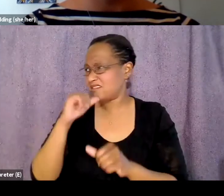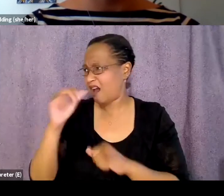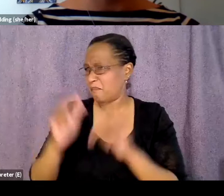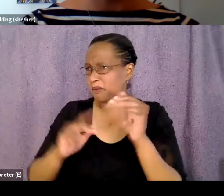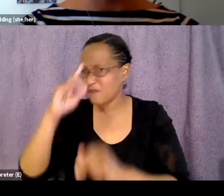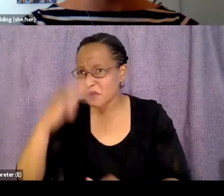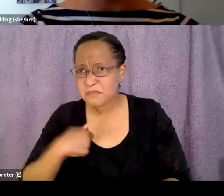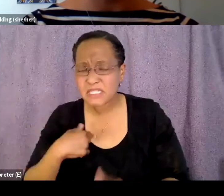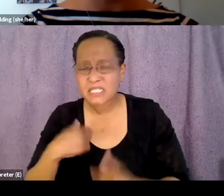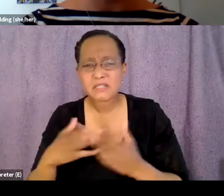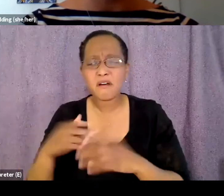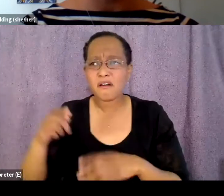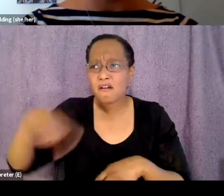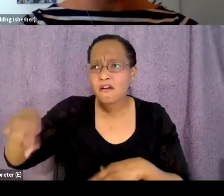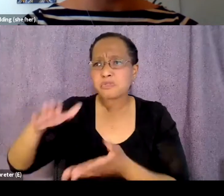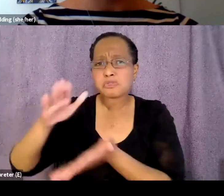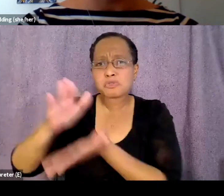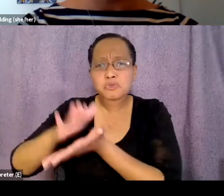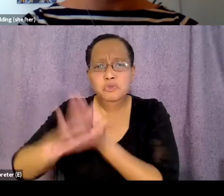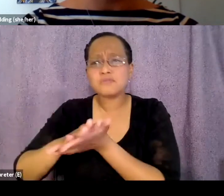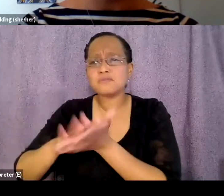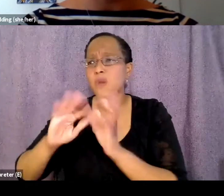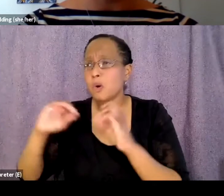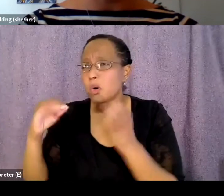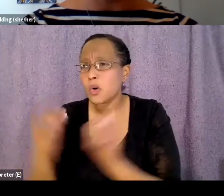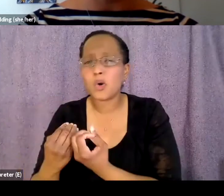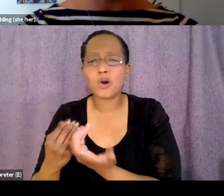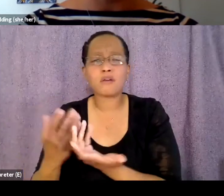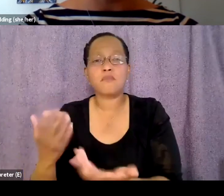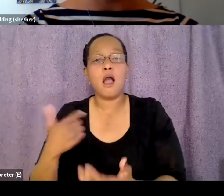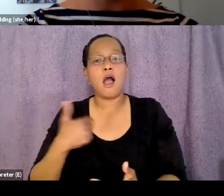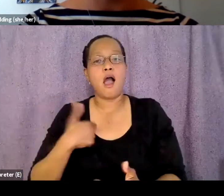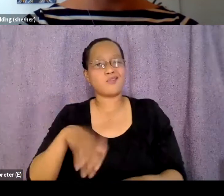Daniel Antunez: Personally, having been you know grown up to the IEP RSP program there's